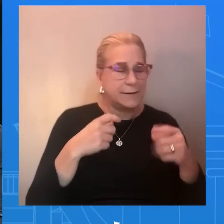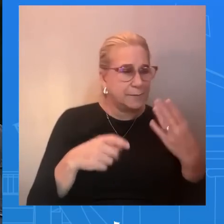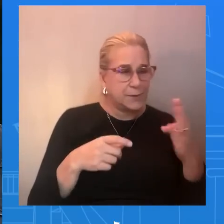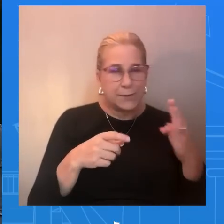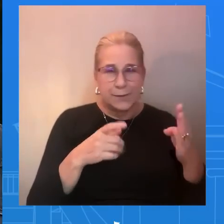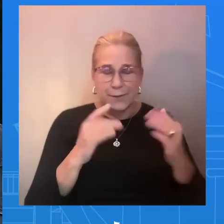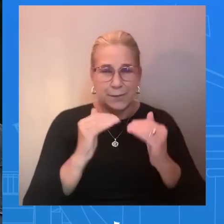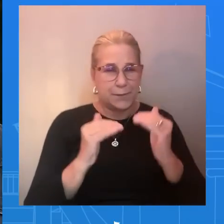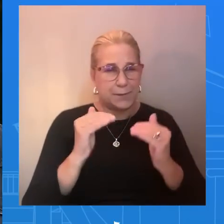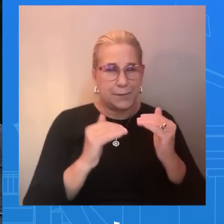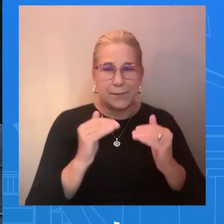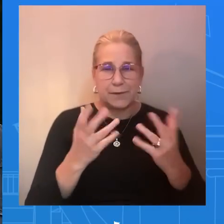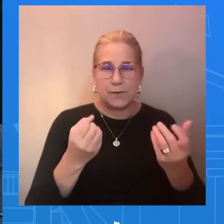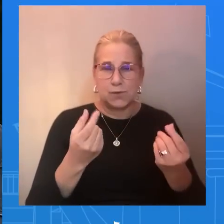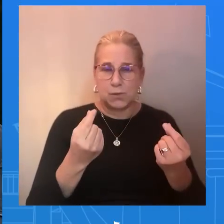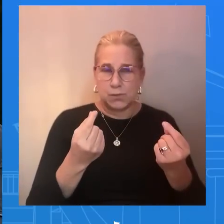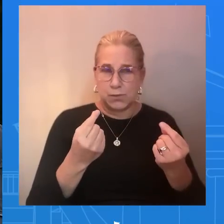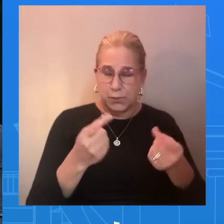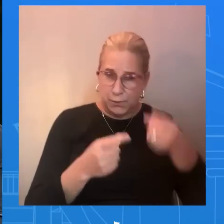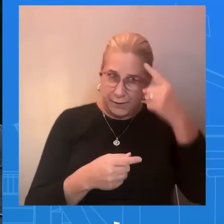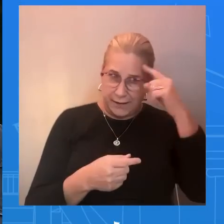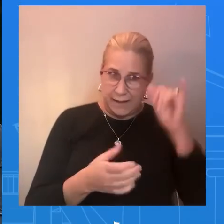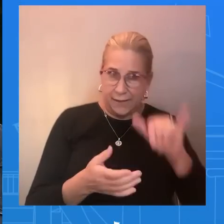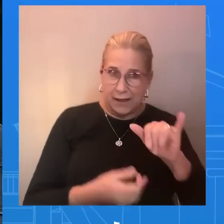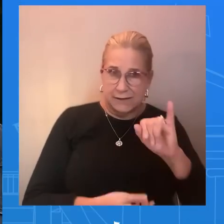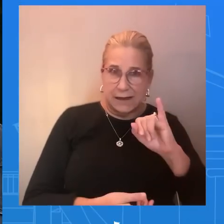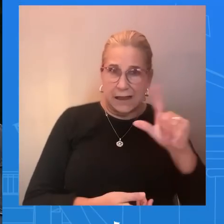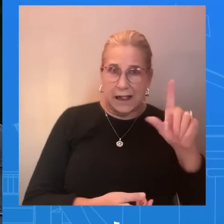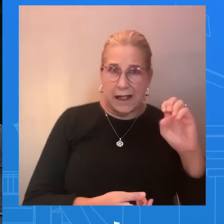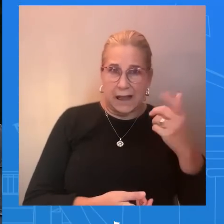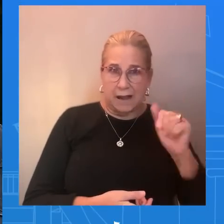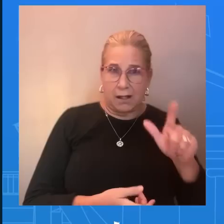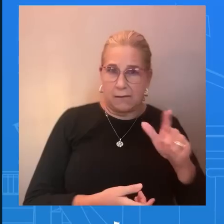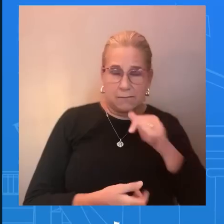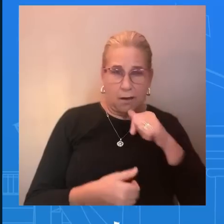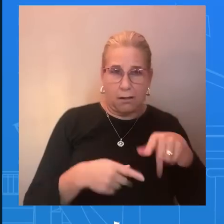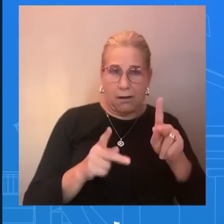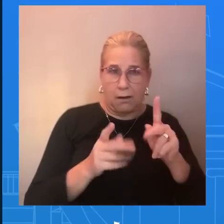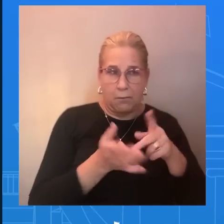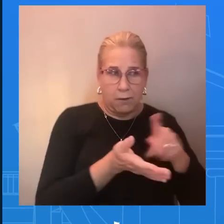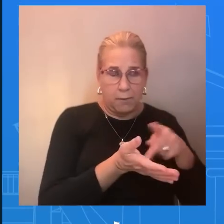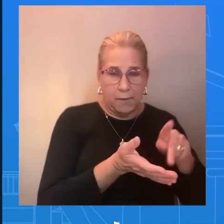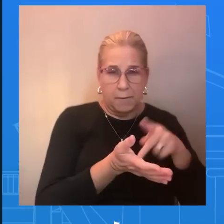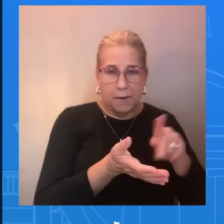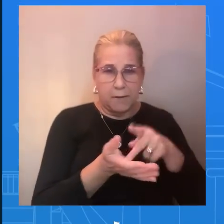Does he agree with what Governor Shapiro is saying about how this needs to be investigated? Ms. Jean-Pierre: I would leave it to Governor Shapiro